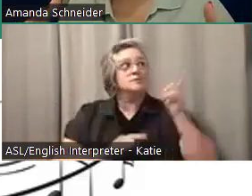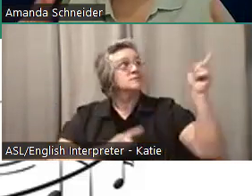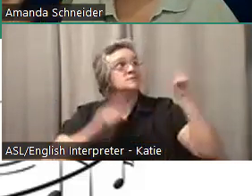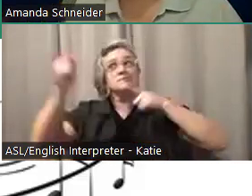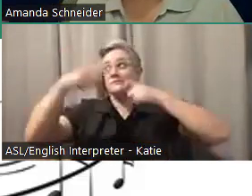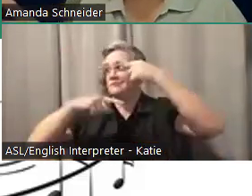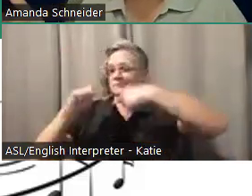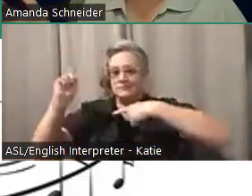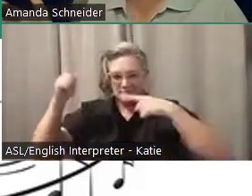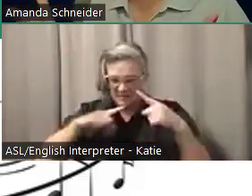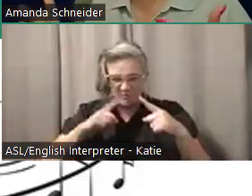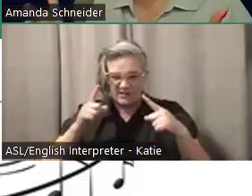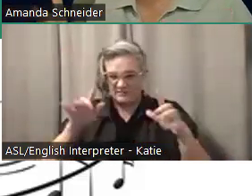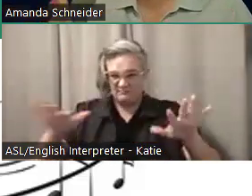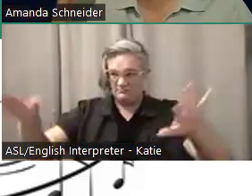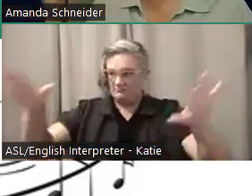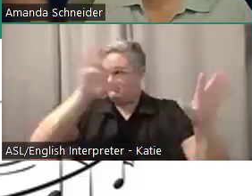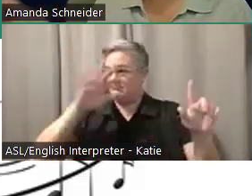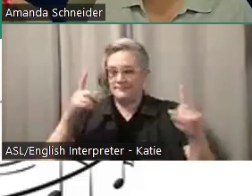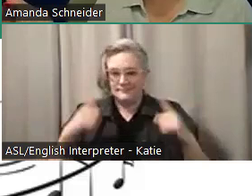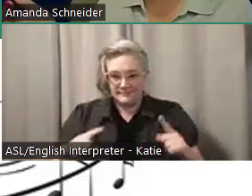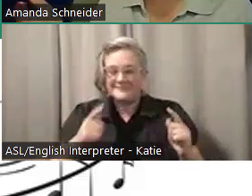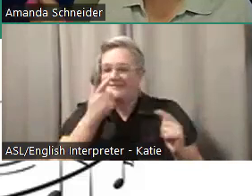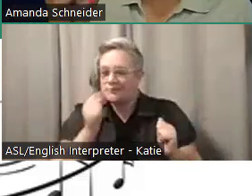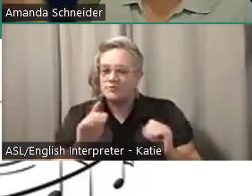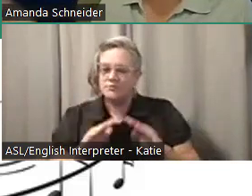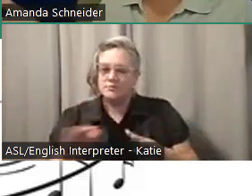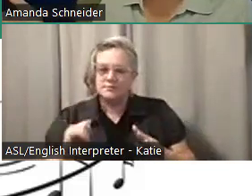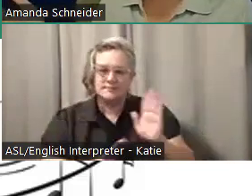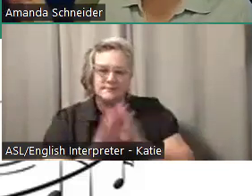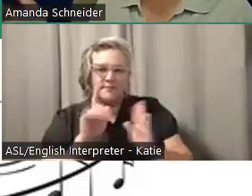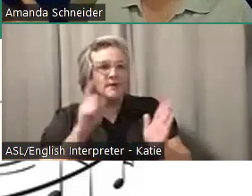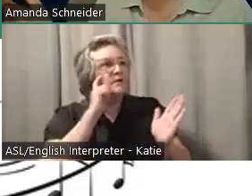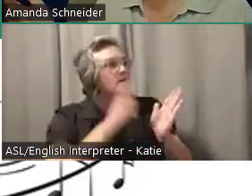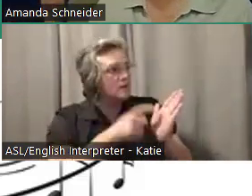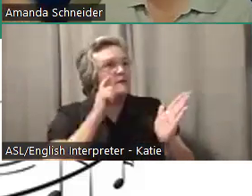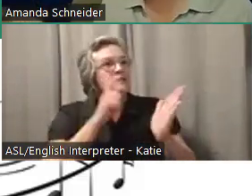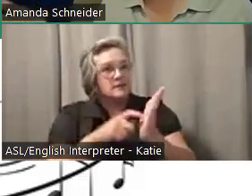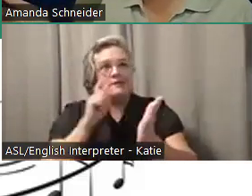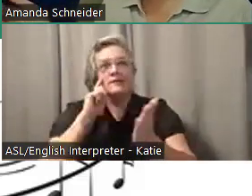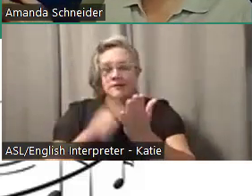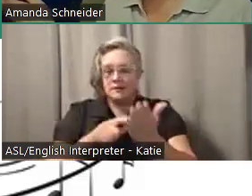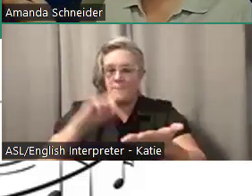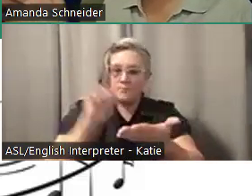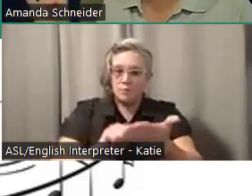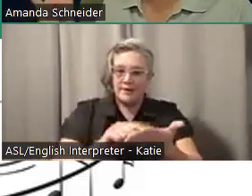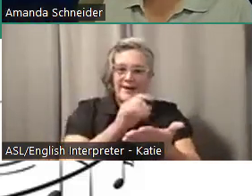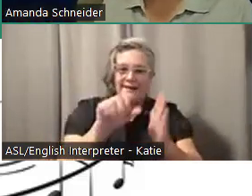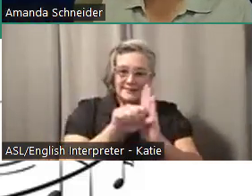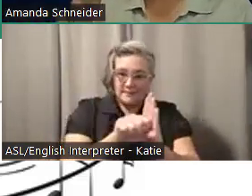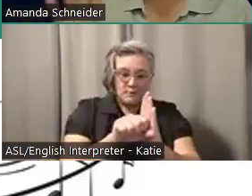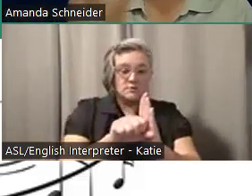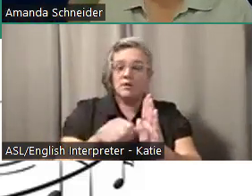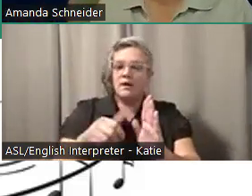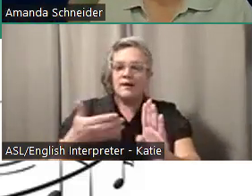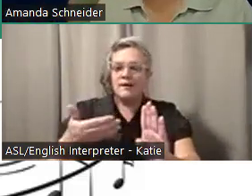And it's interesting how children can develop recognition of print and symbols ahead of being able to say the word,